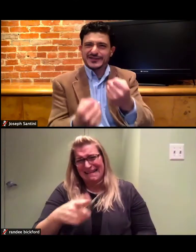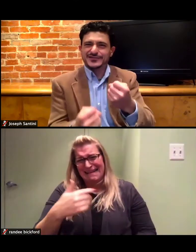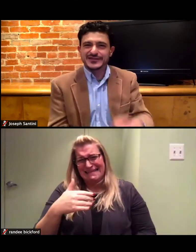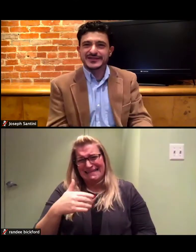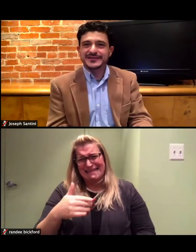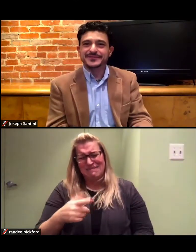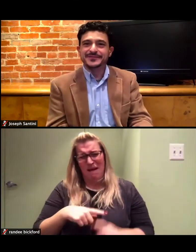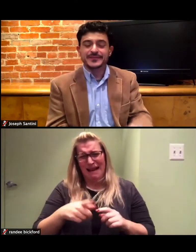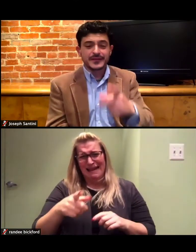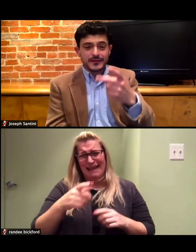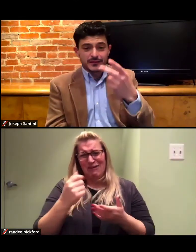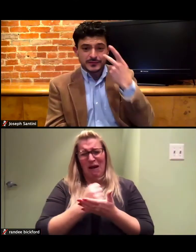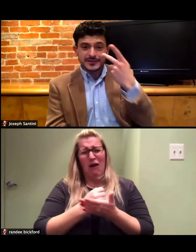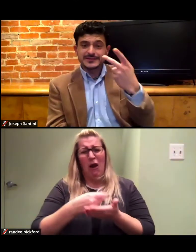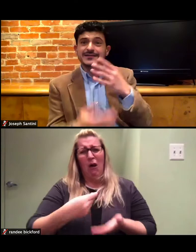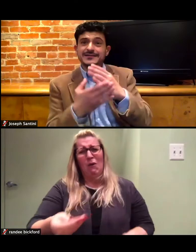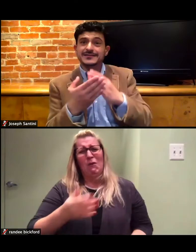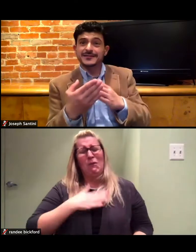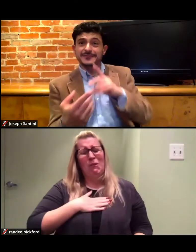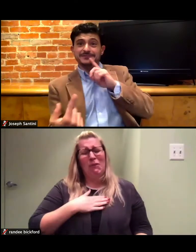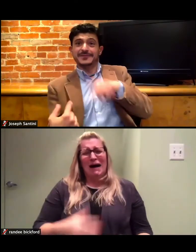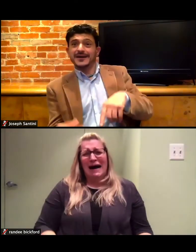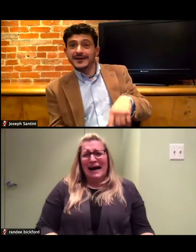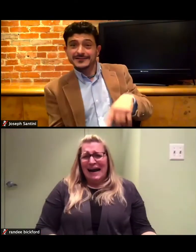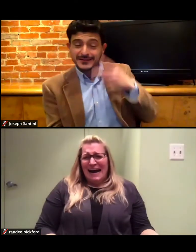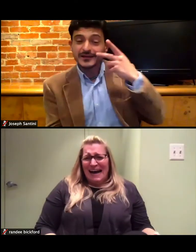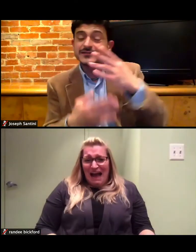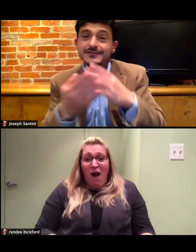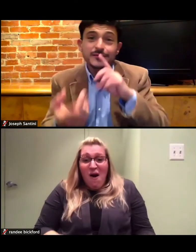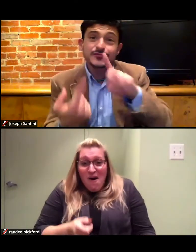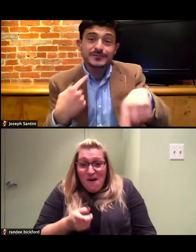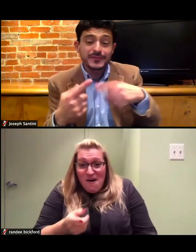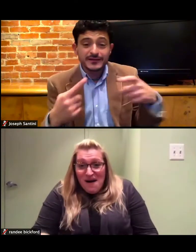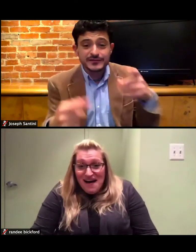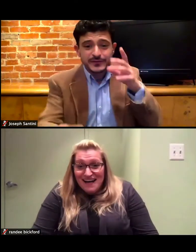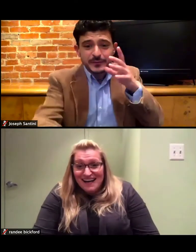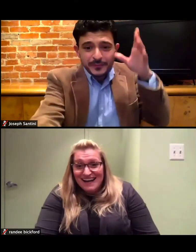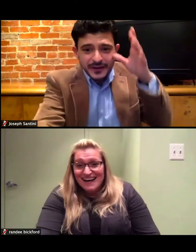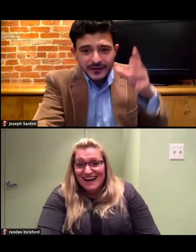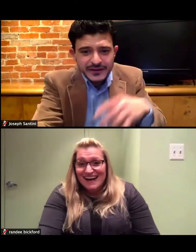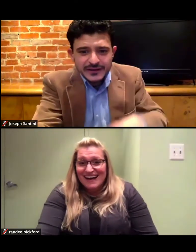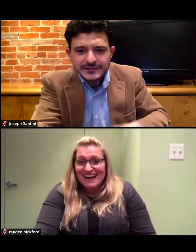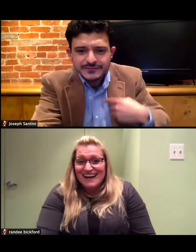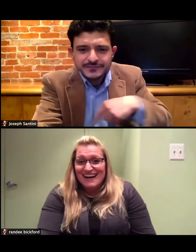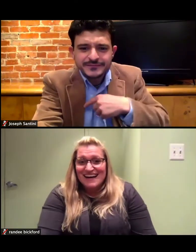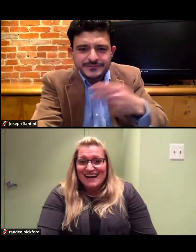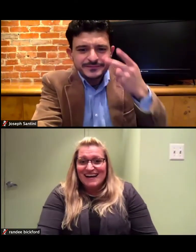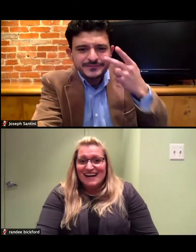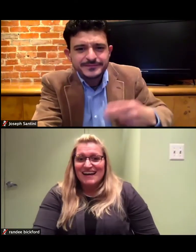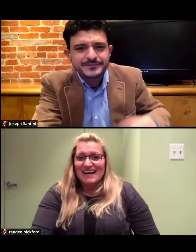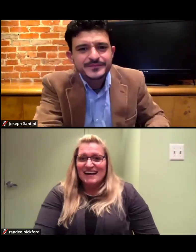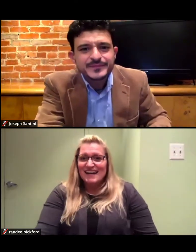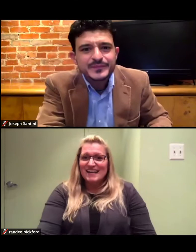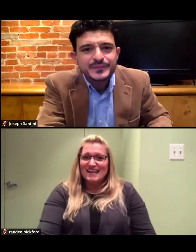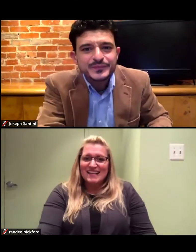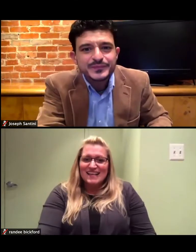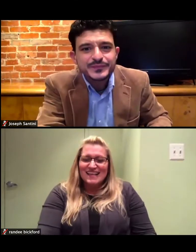based on how many years old they are. But to give them a card, wow, I'm sorry about that. And I do have some responses from parents